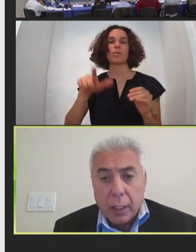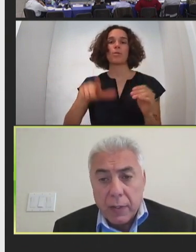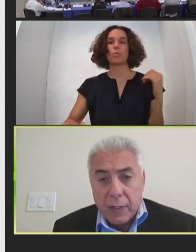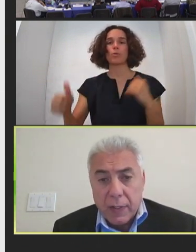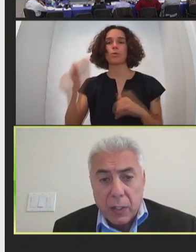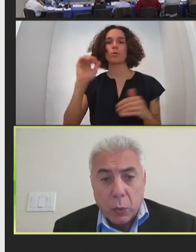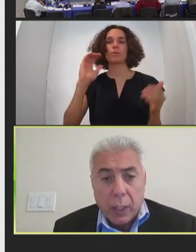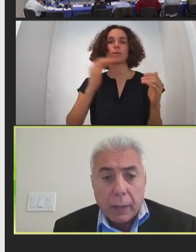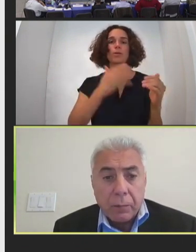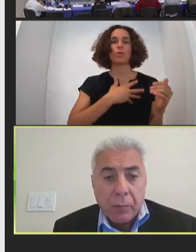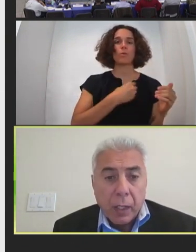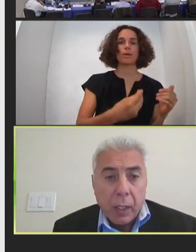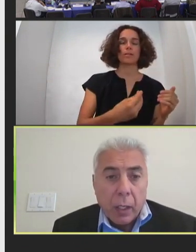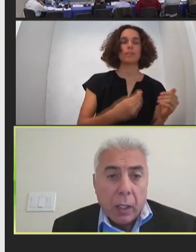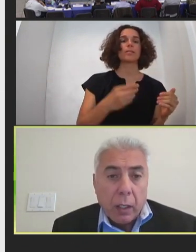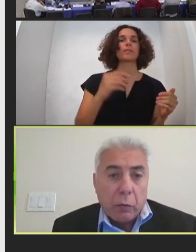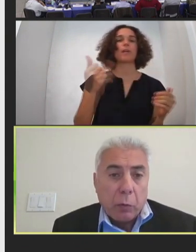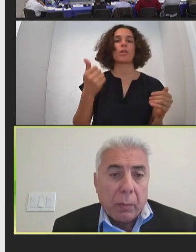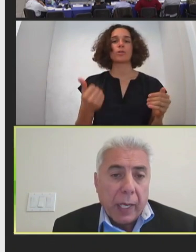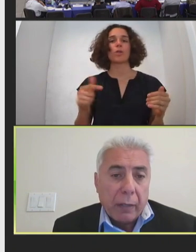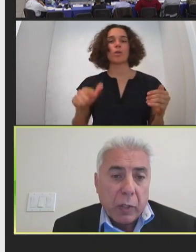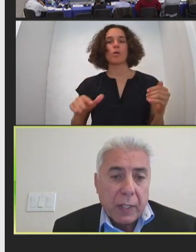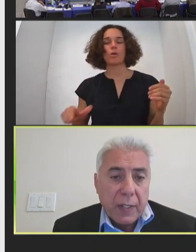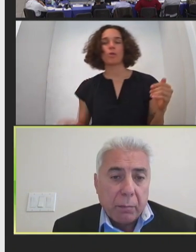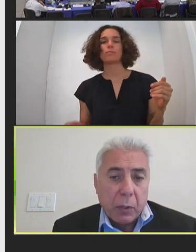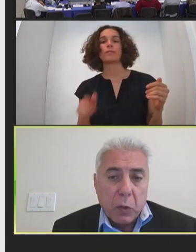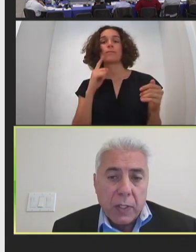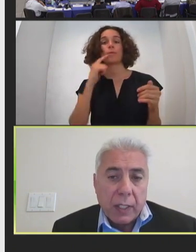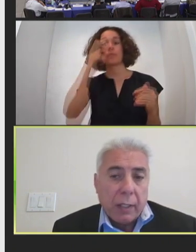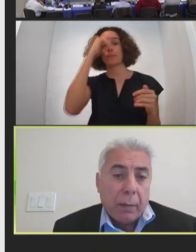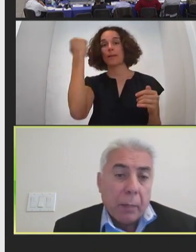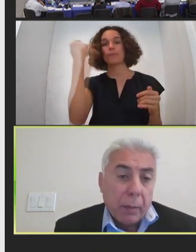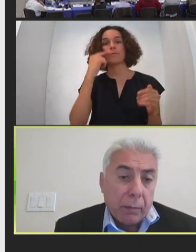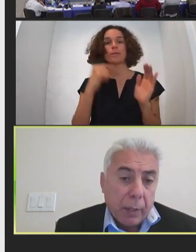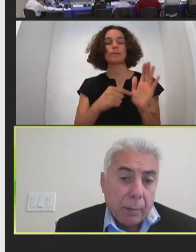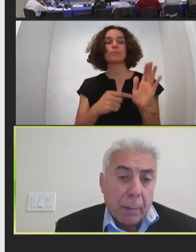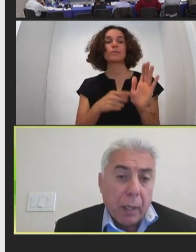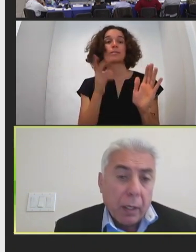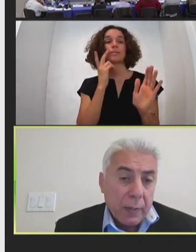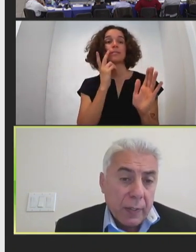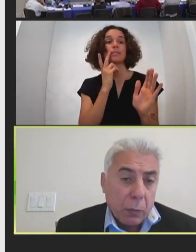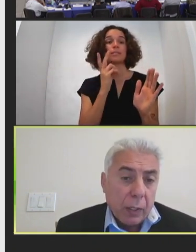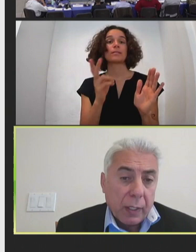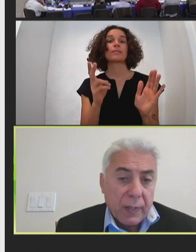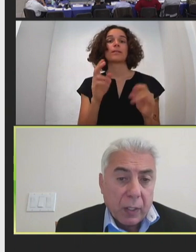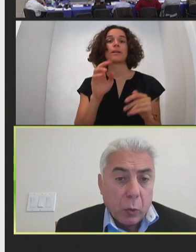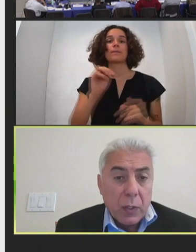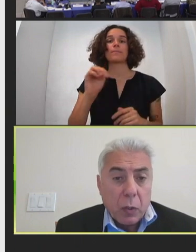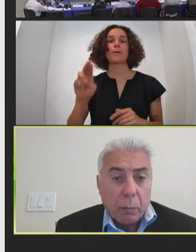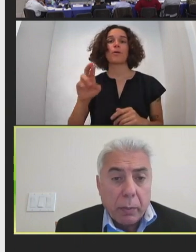others as well. For Black for example, you see the MMR is the one that's the lowest compared